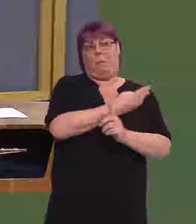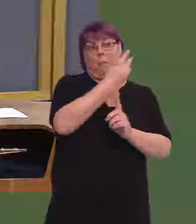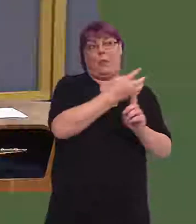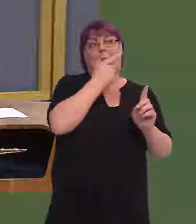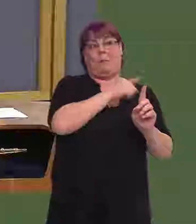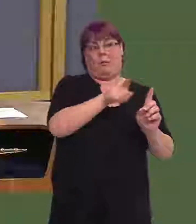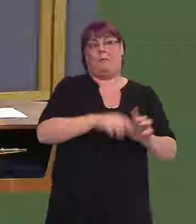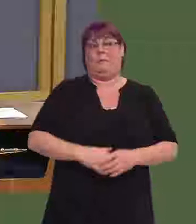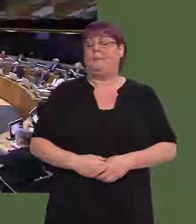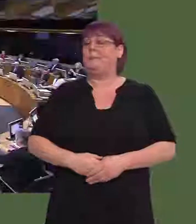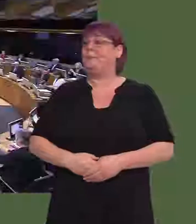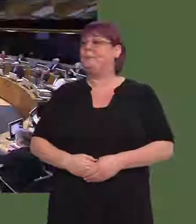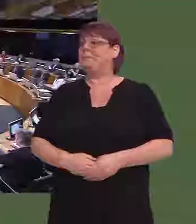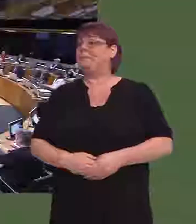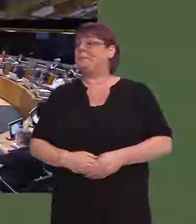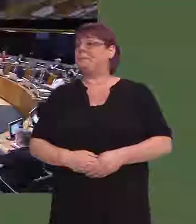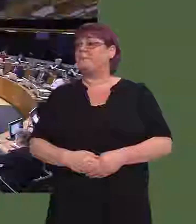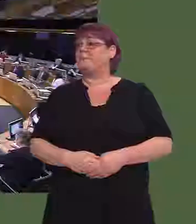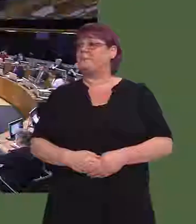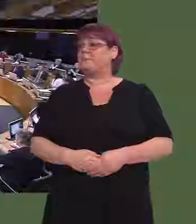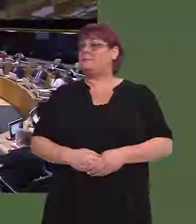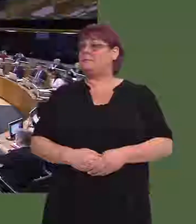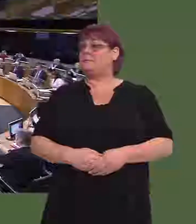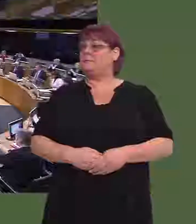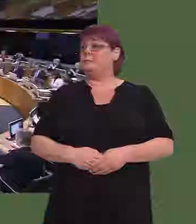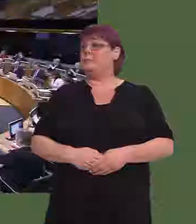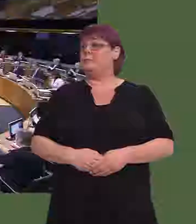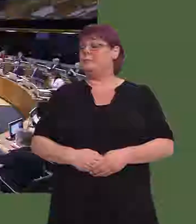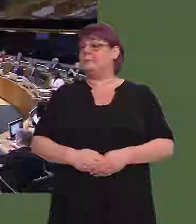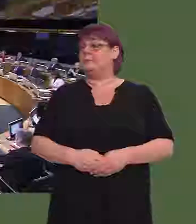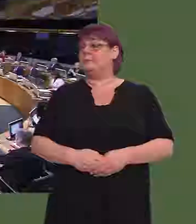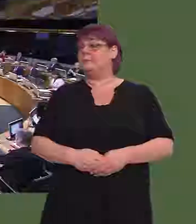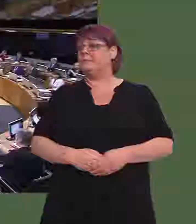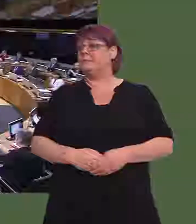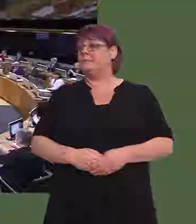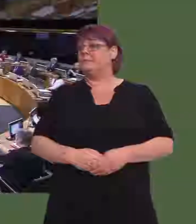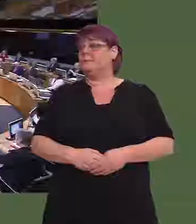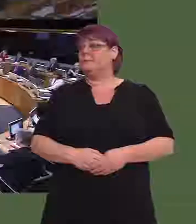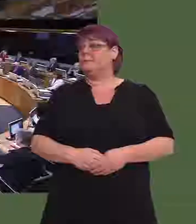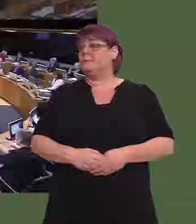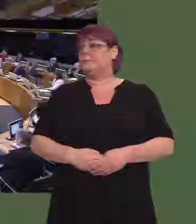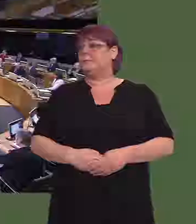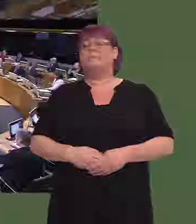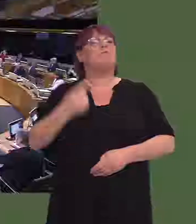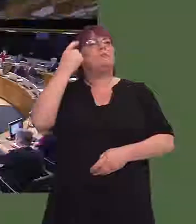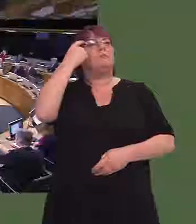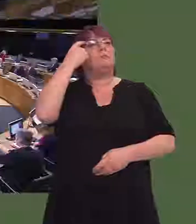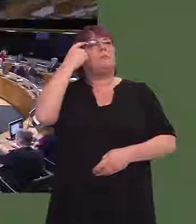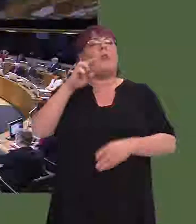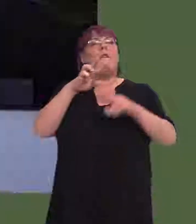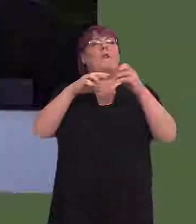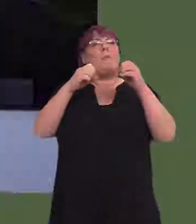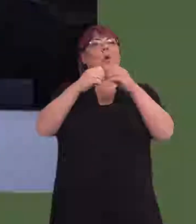Mark Isherwood AM: Six years ago, in February 2012, it was reported that a patient had to